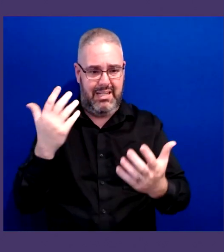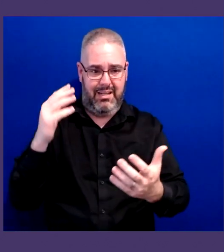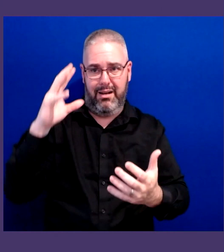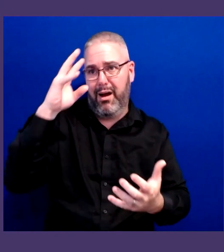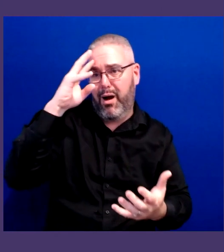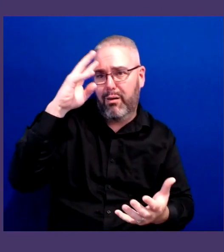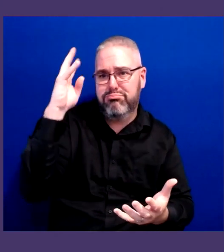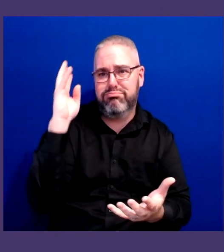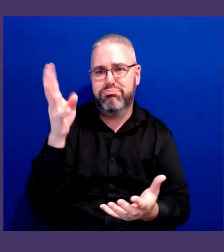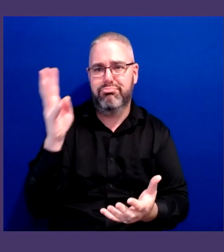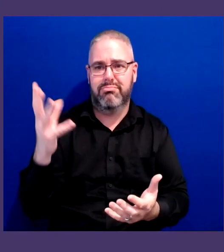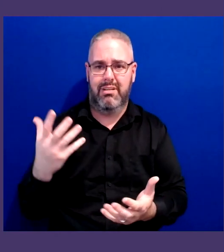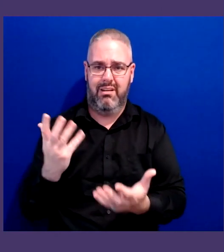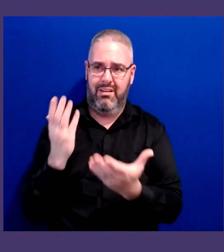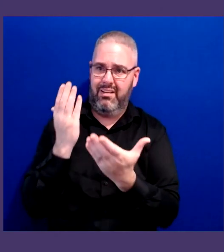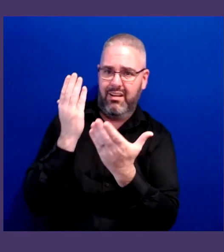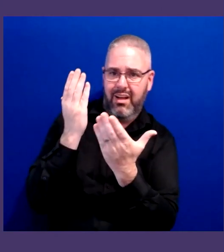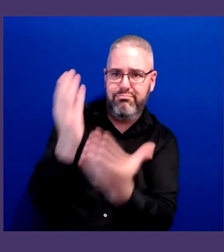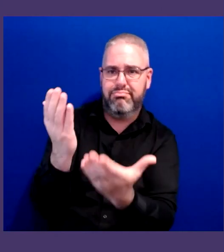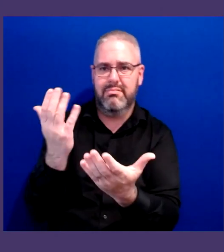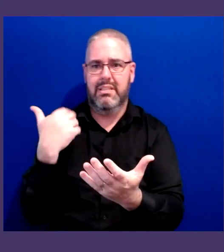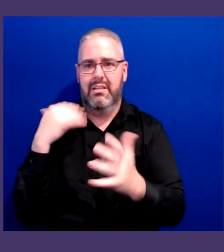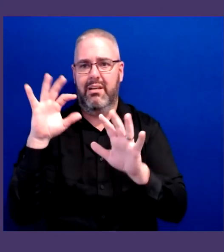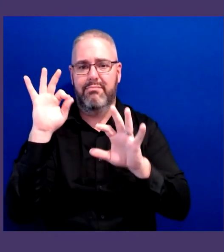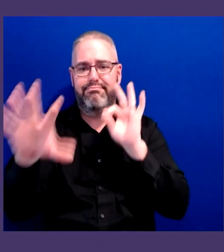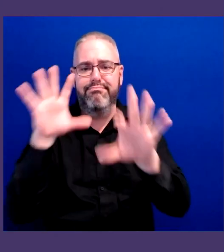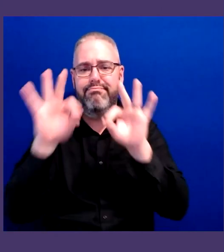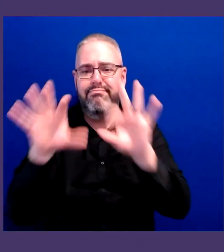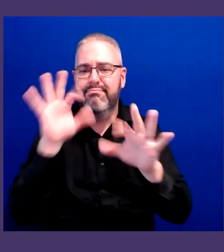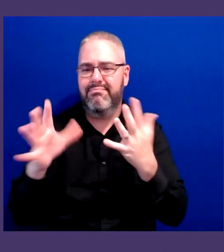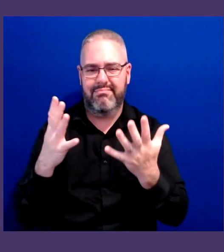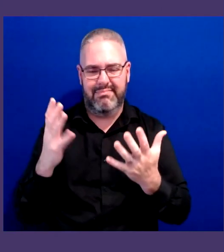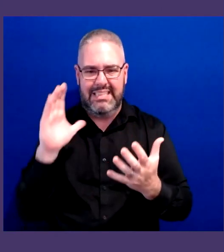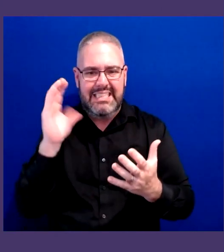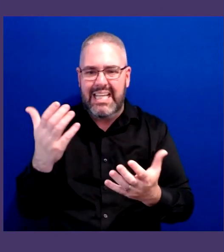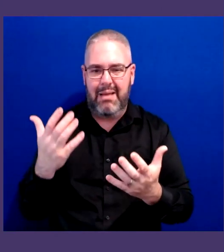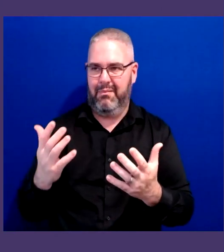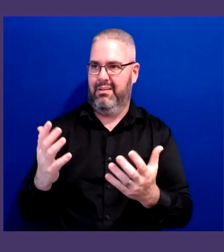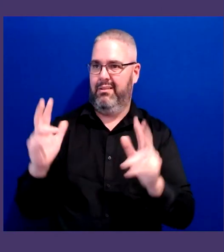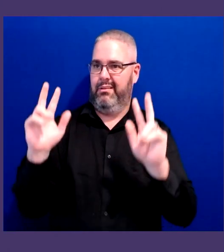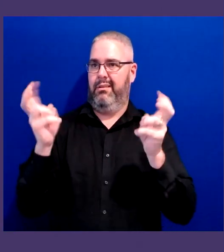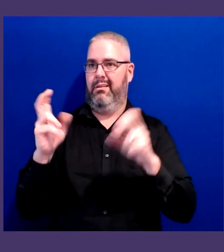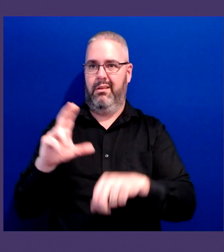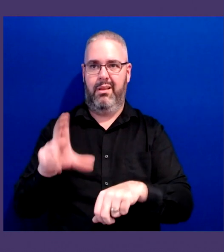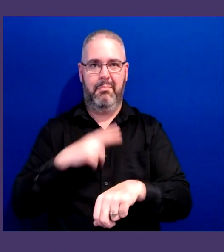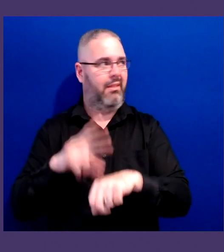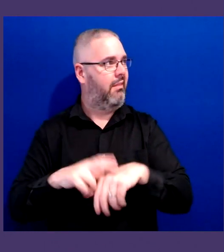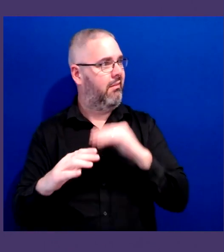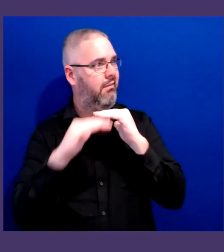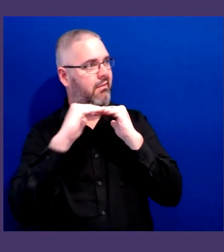but it hadn't been "normalized". This is, in so many ways,